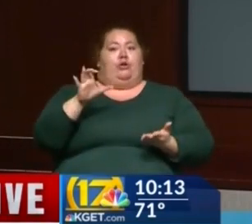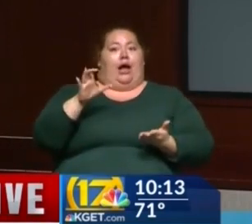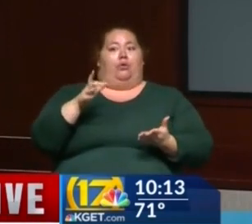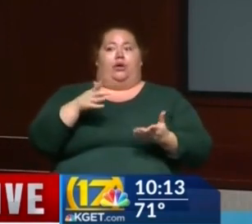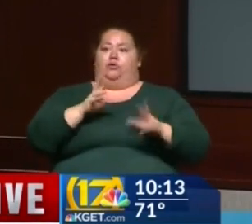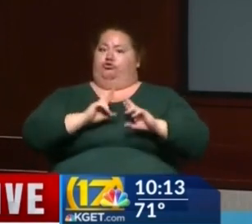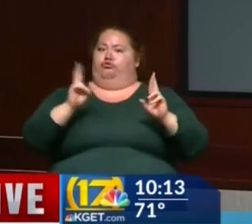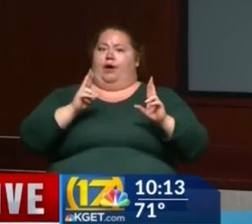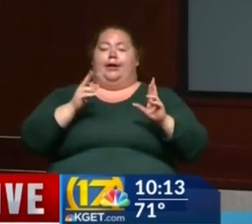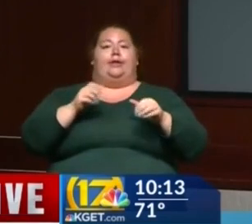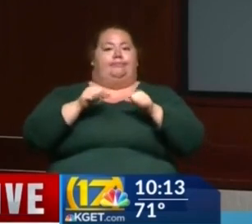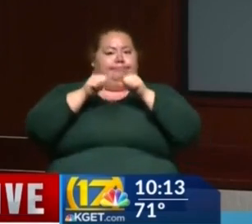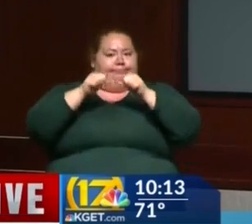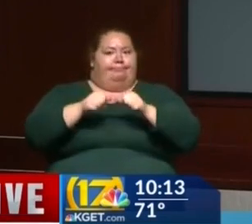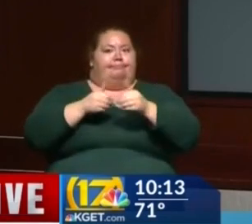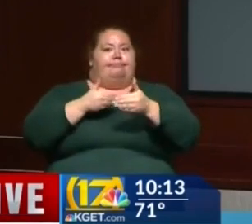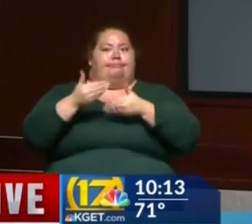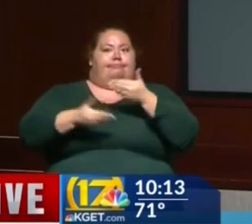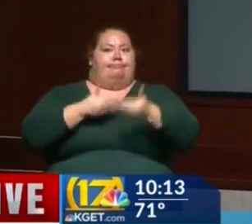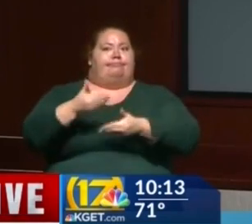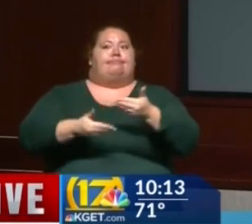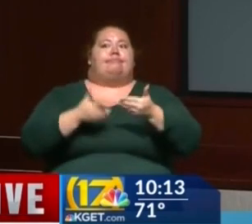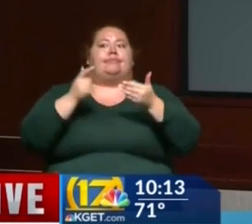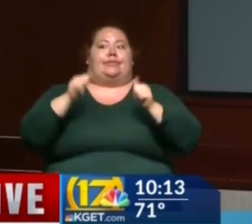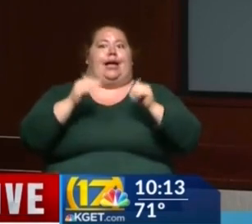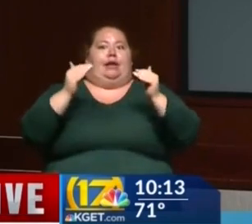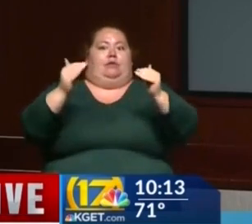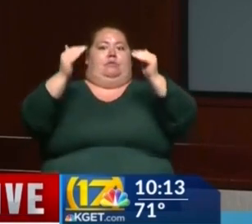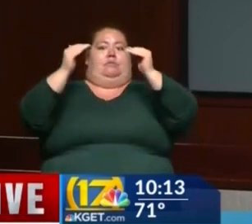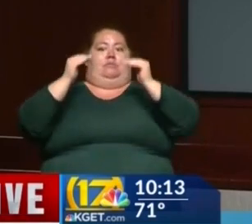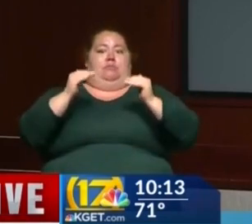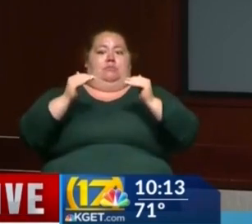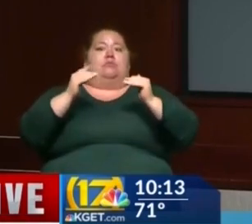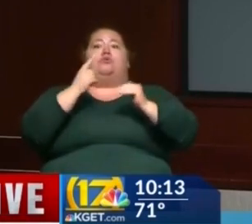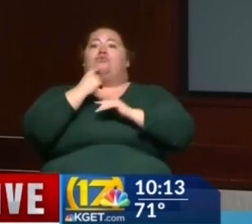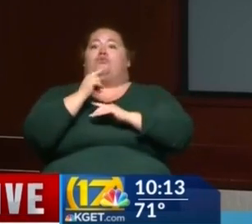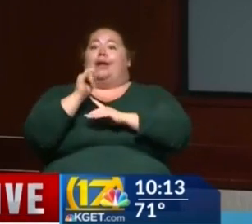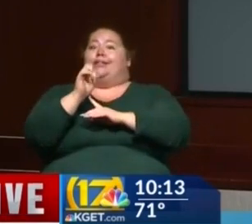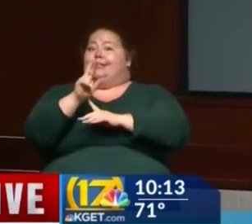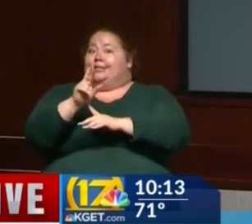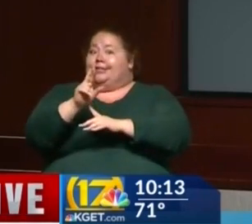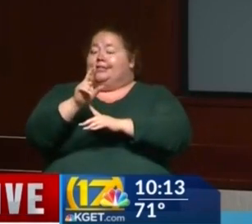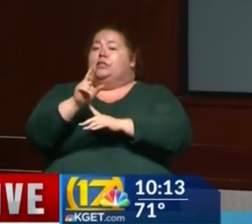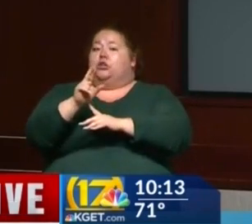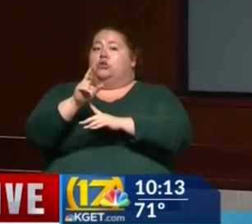ON TUESDAY THE STATE ANNOUNCED THAT KERN COUNTY IS POISED TO